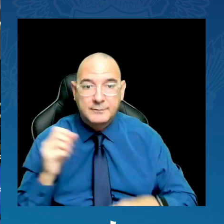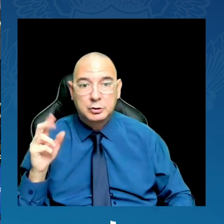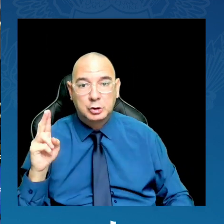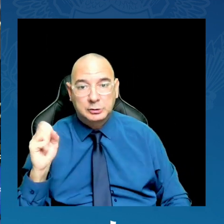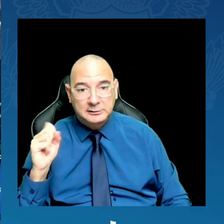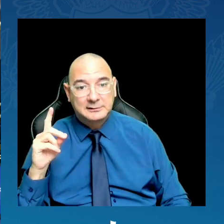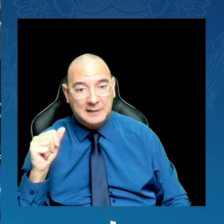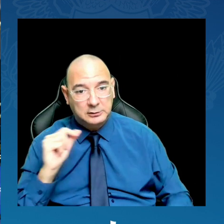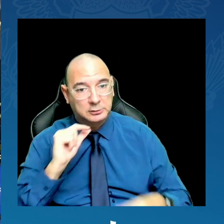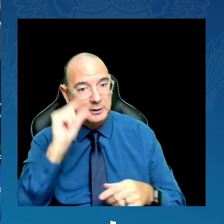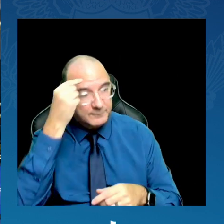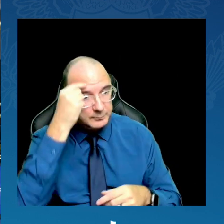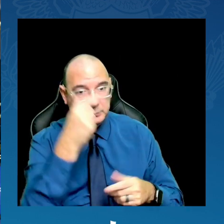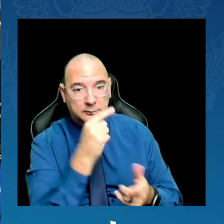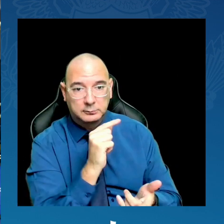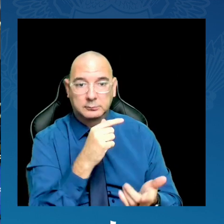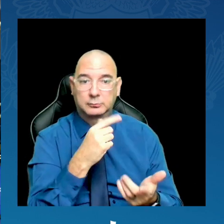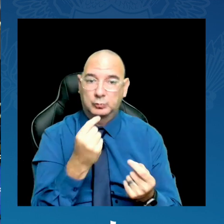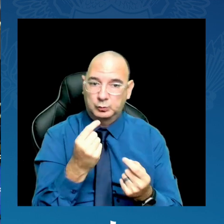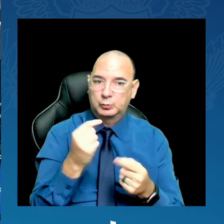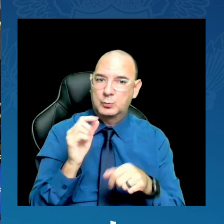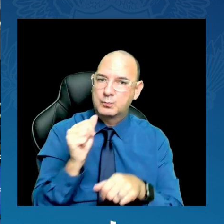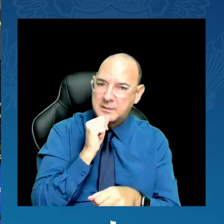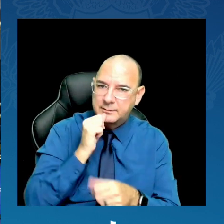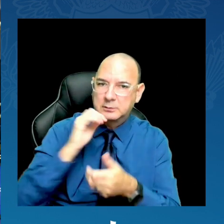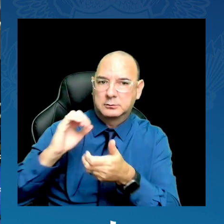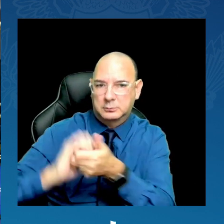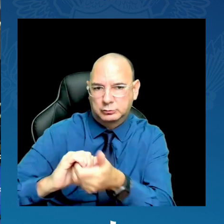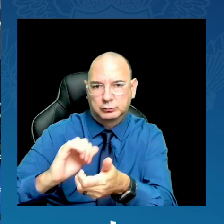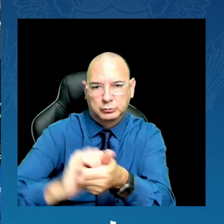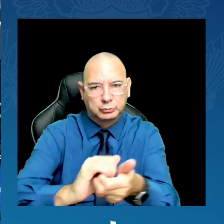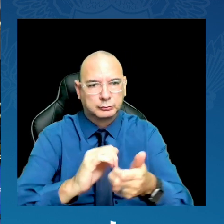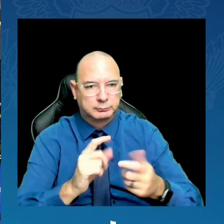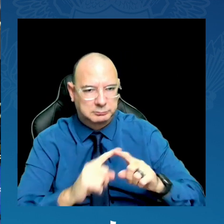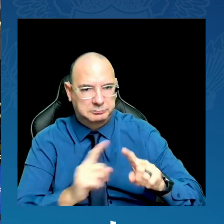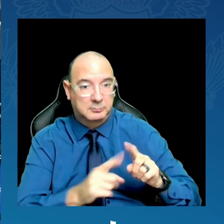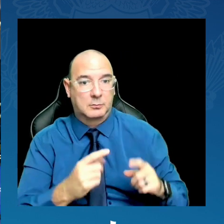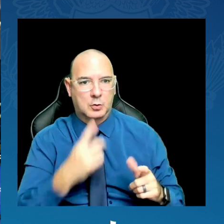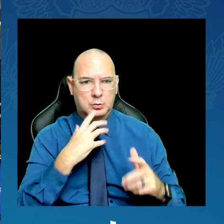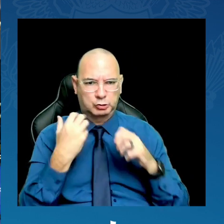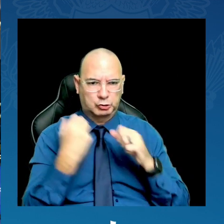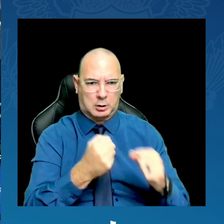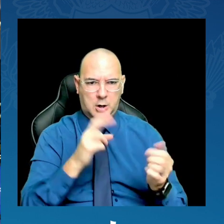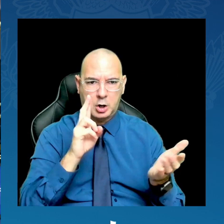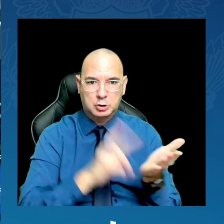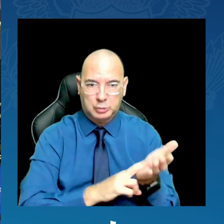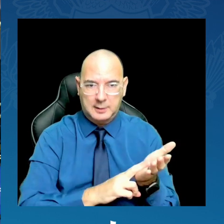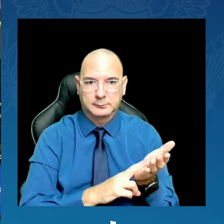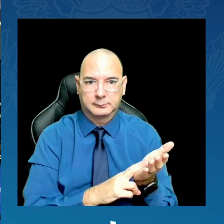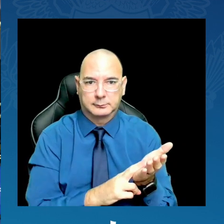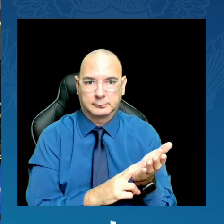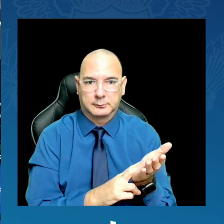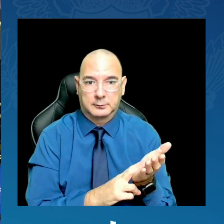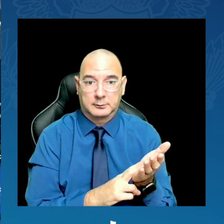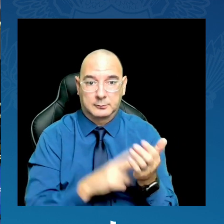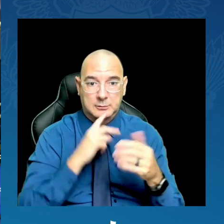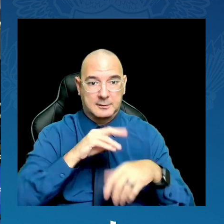and firm fixed price contracts that incentivize innovation, affordability and performance through a commercial model.